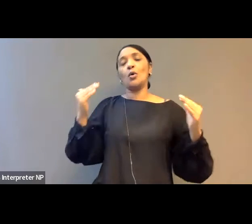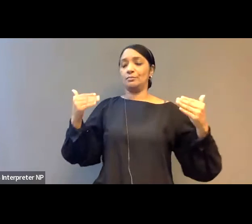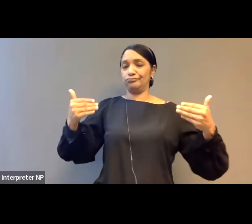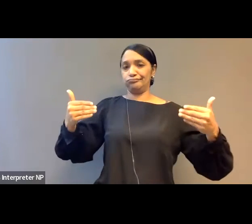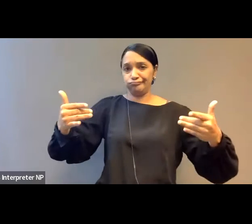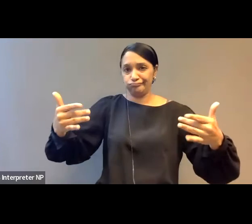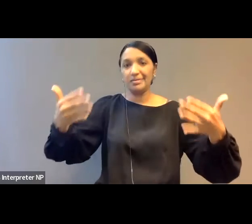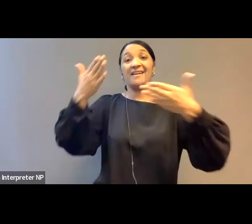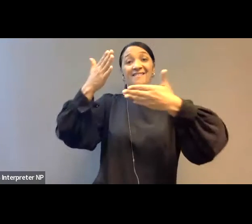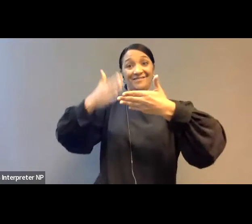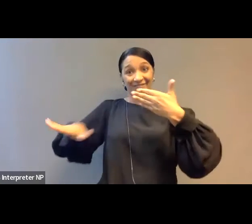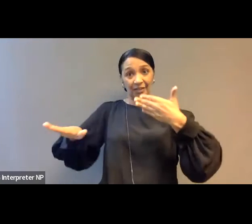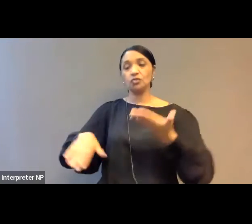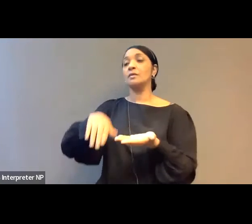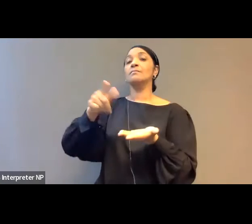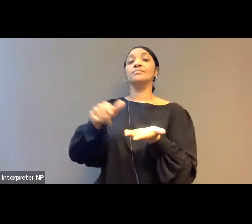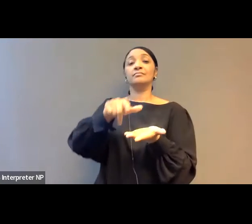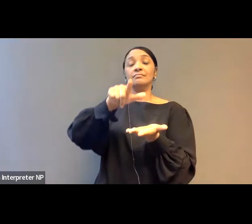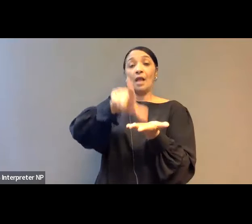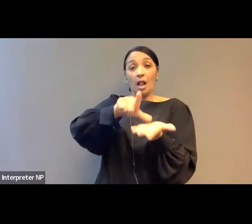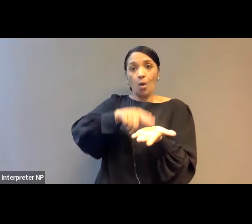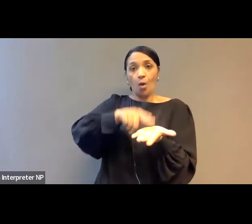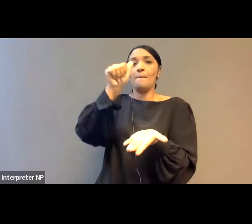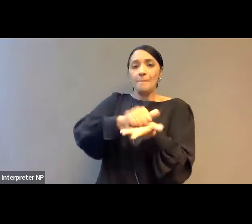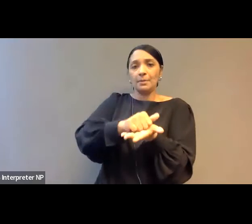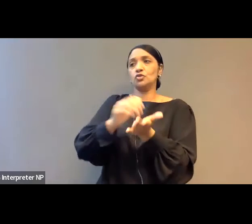The text is published in the Official Journal of the EU,